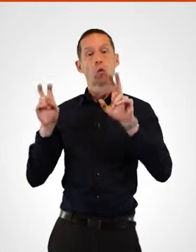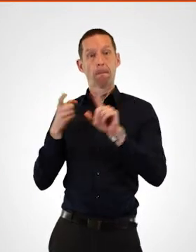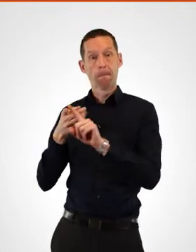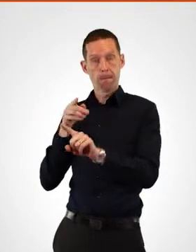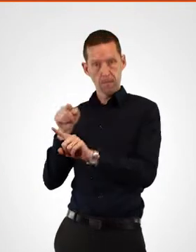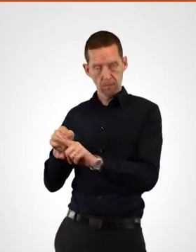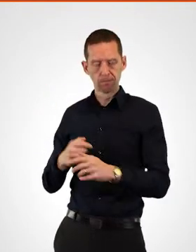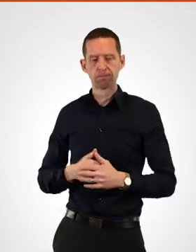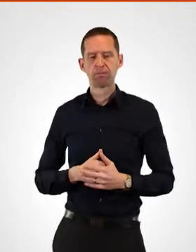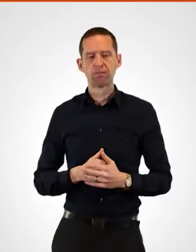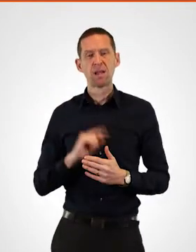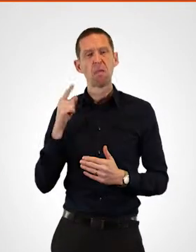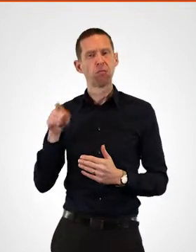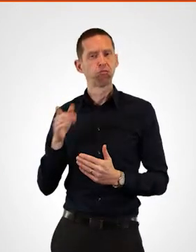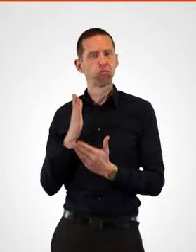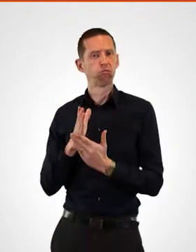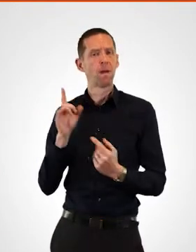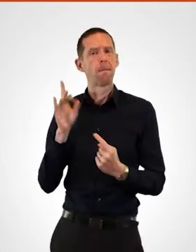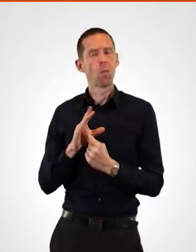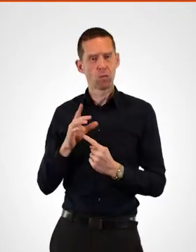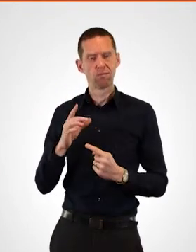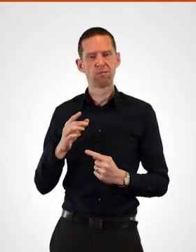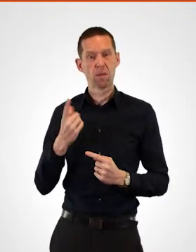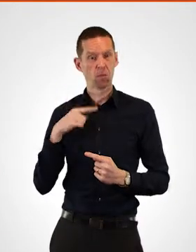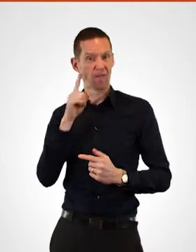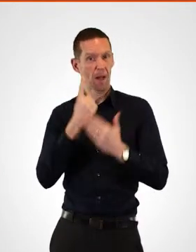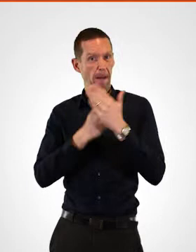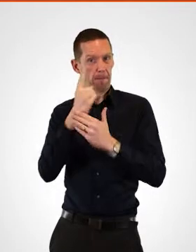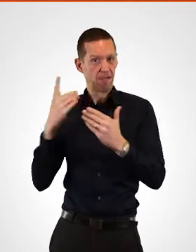but one that's really important given what's been happening